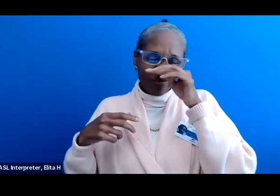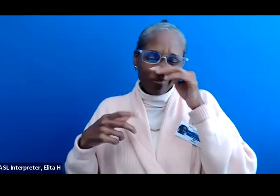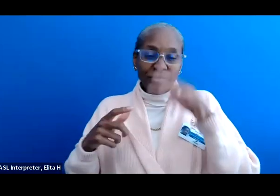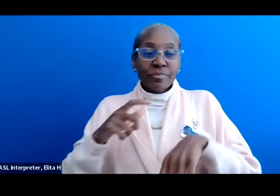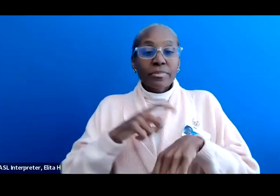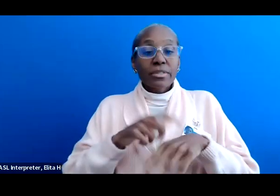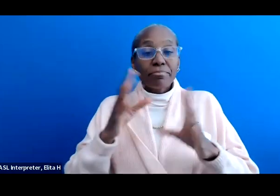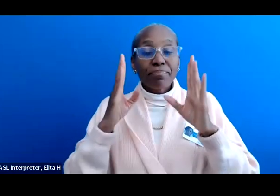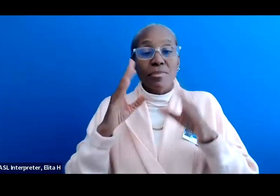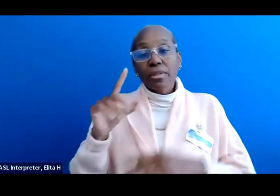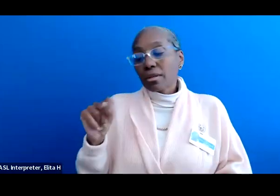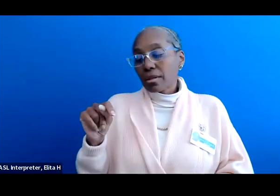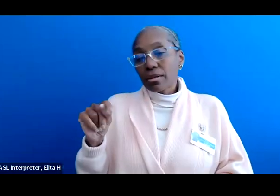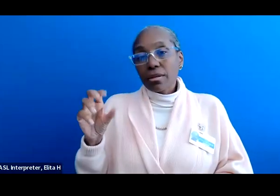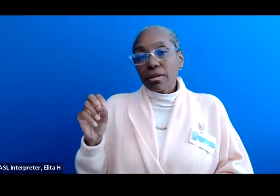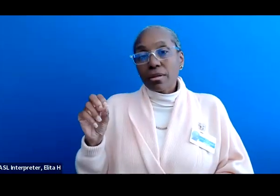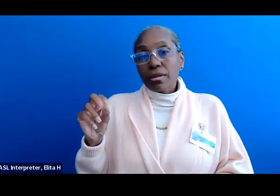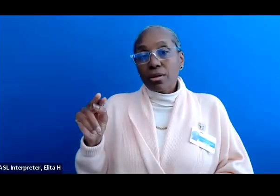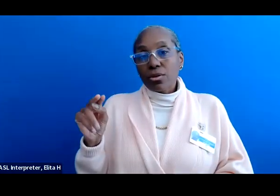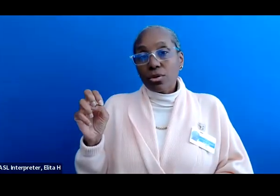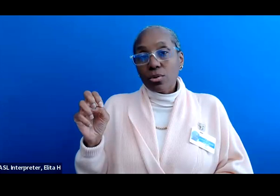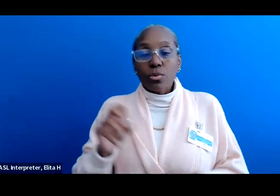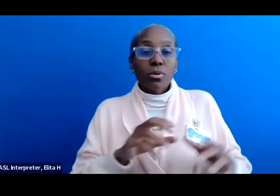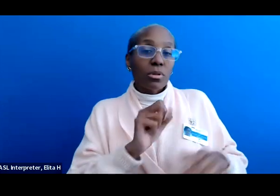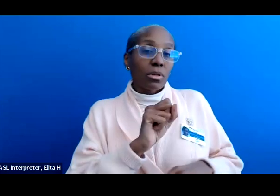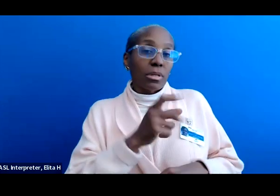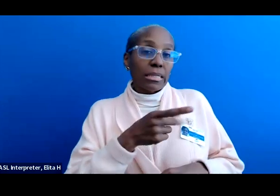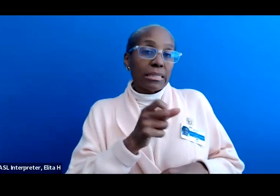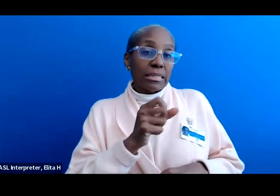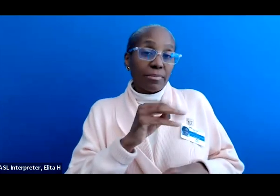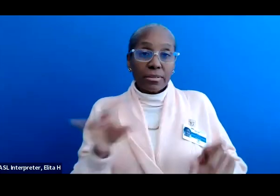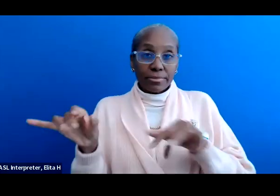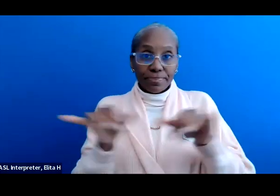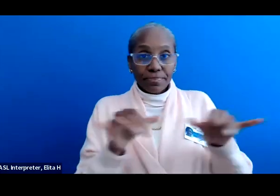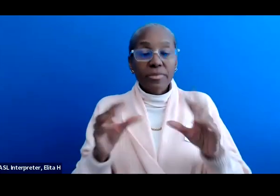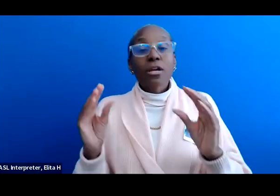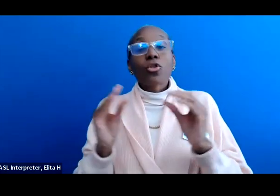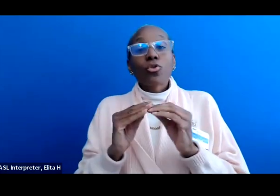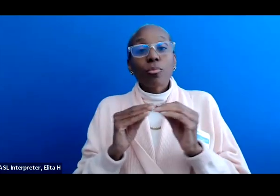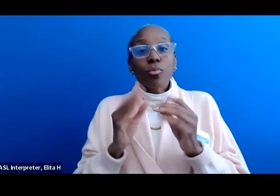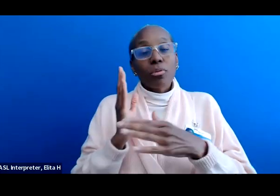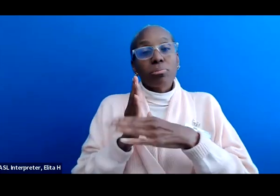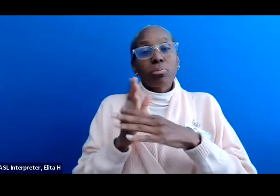Now, tone and spasms are the same thing. The more modern word is to call it tone.